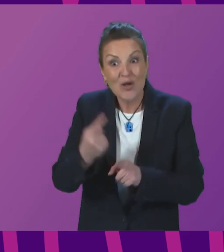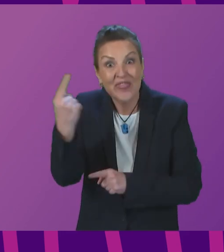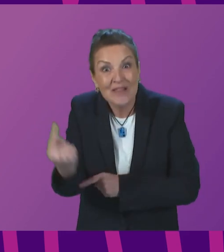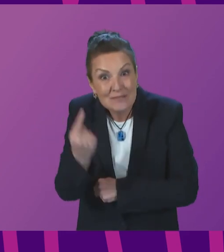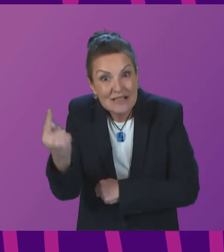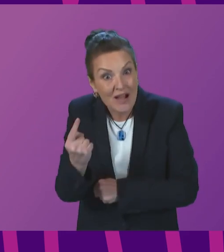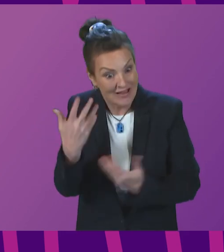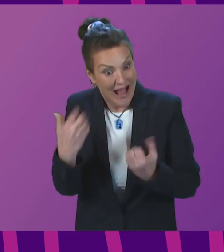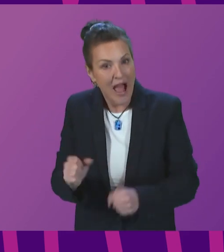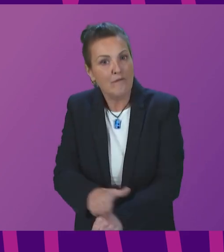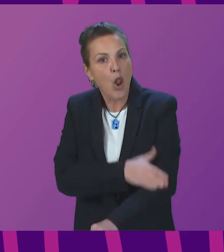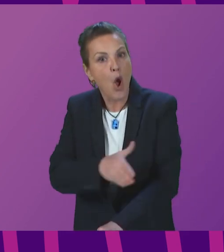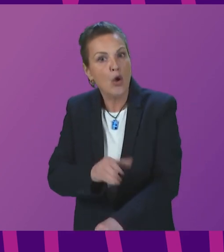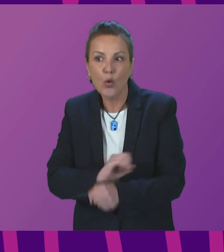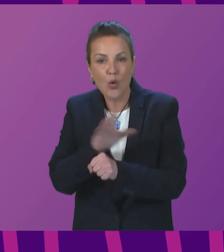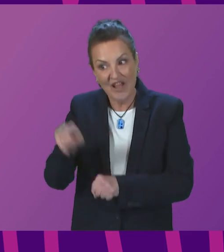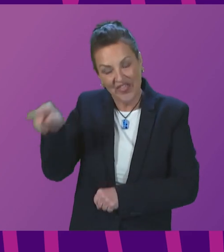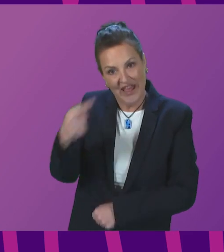nature of the funding that is being made available.